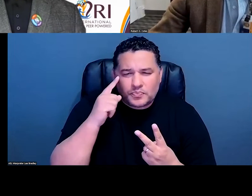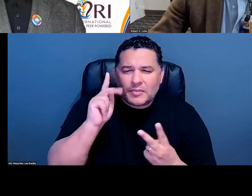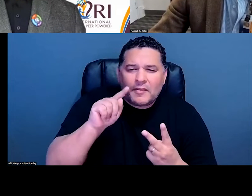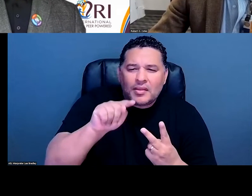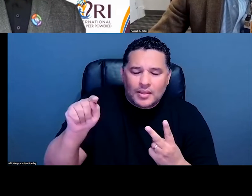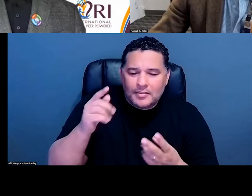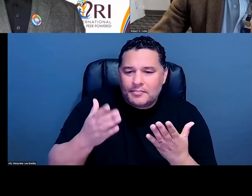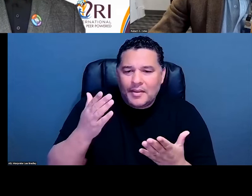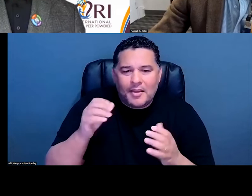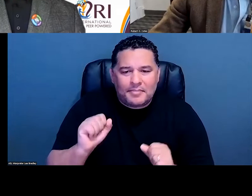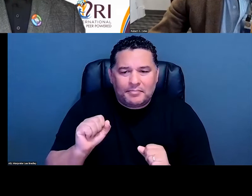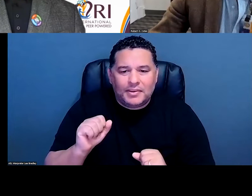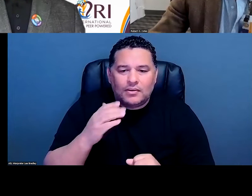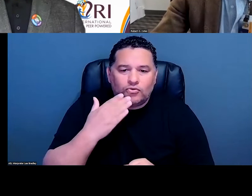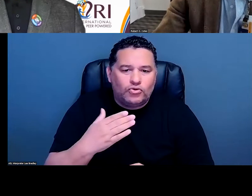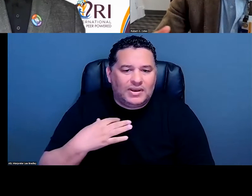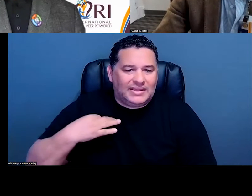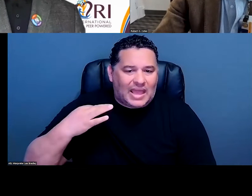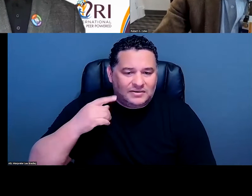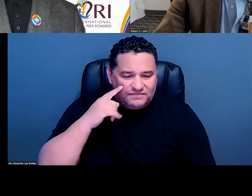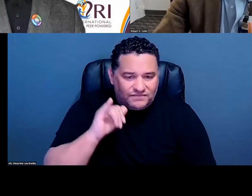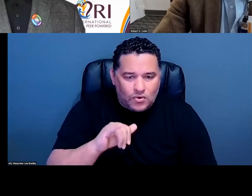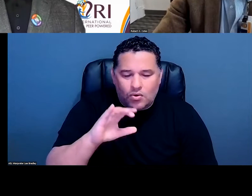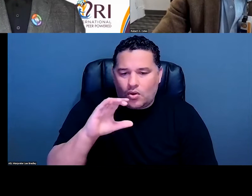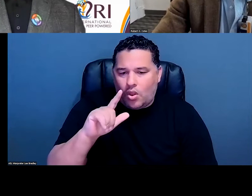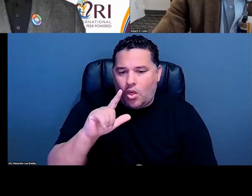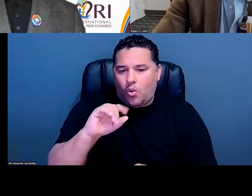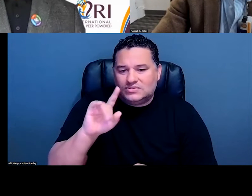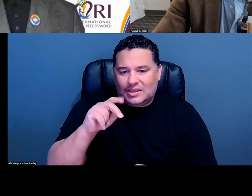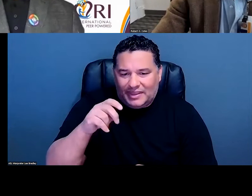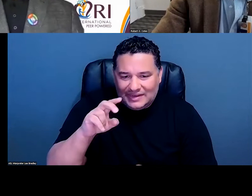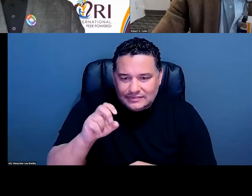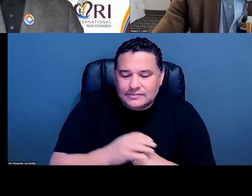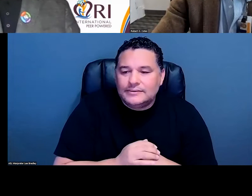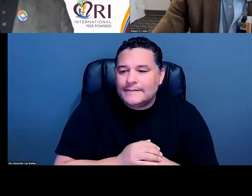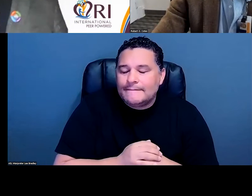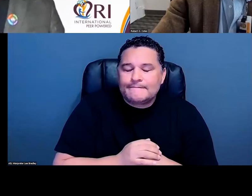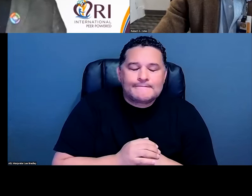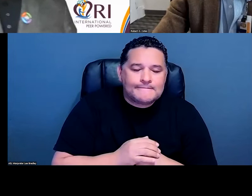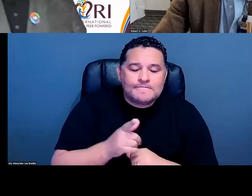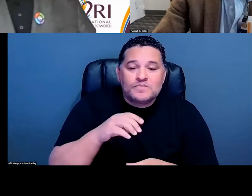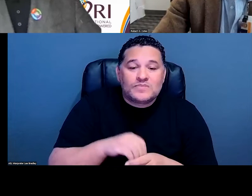THEN TWO IS FOR PEOPLE WHO YOU MIGHT THINK OF COULD BE A MEDICATION CANDIDATE. AND, AND, HAVING